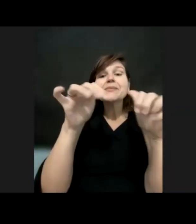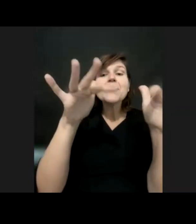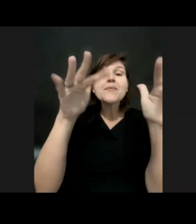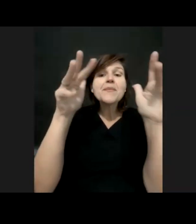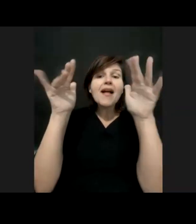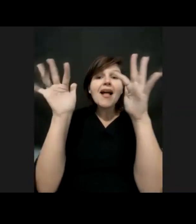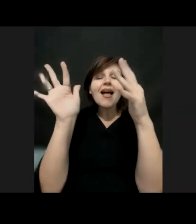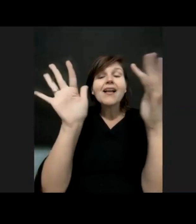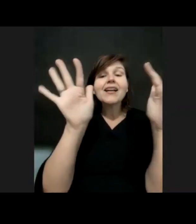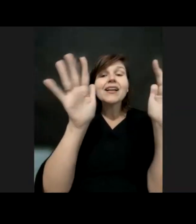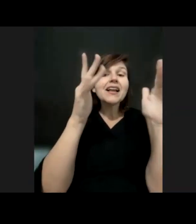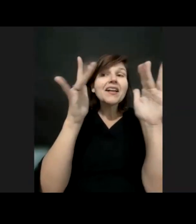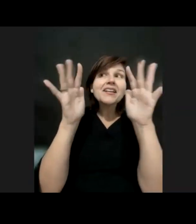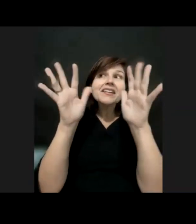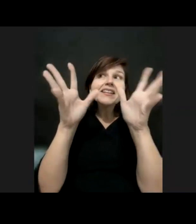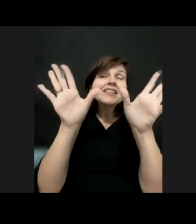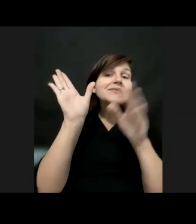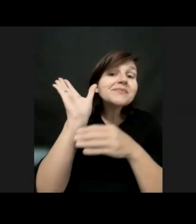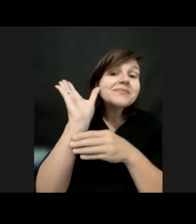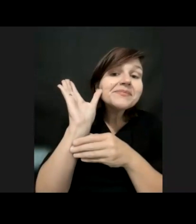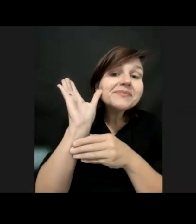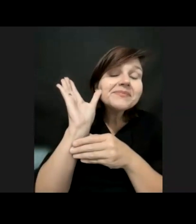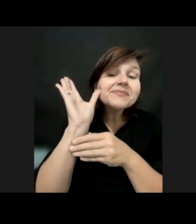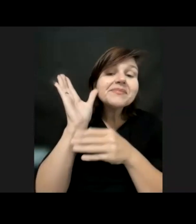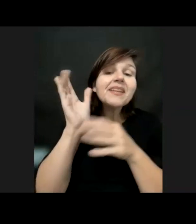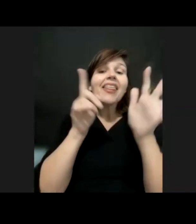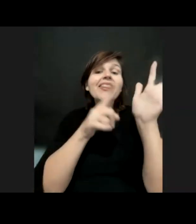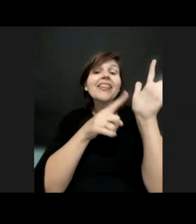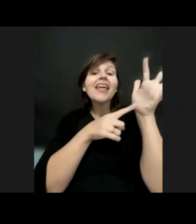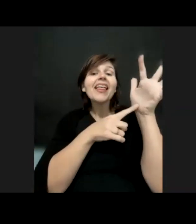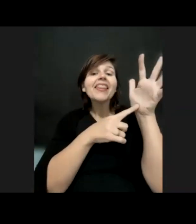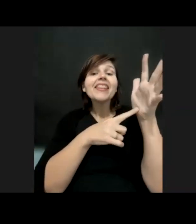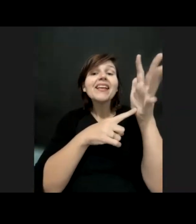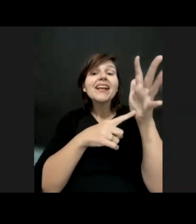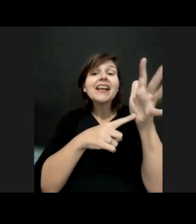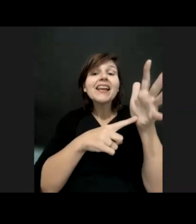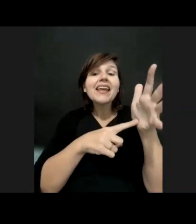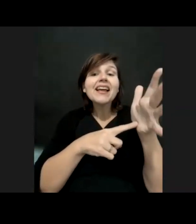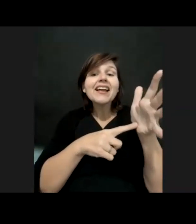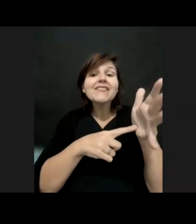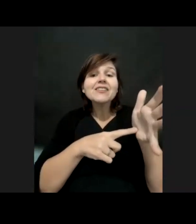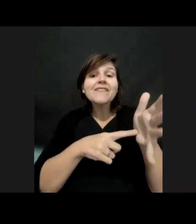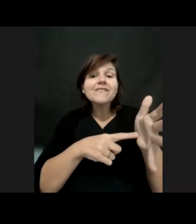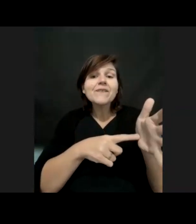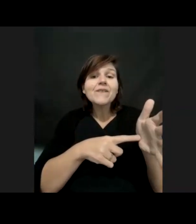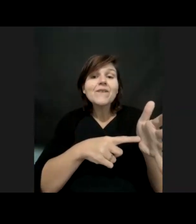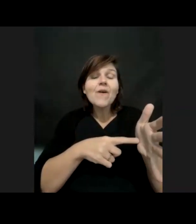The leaves fall with some news, the woodland creatures are in need